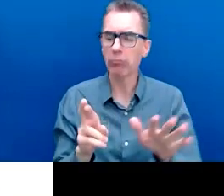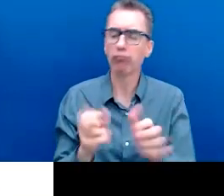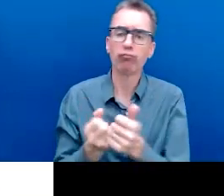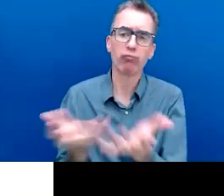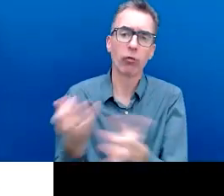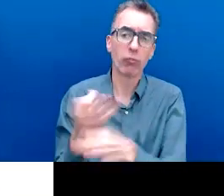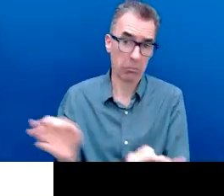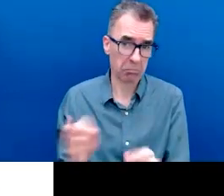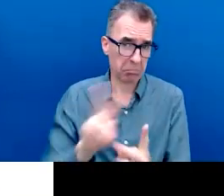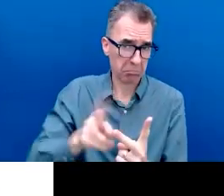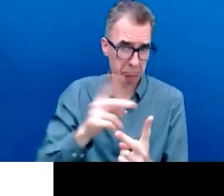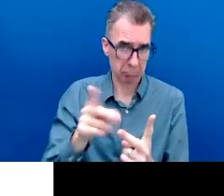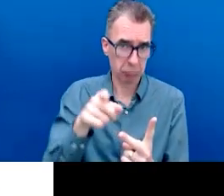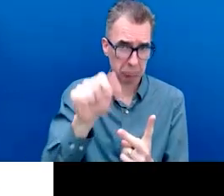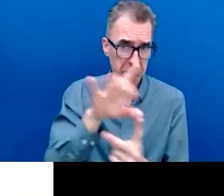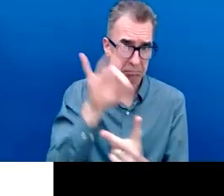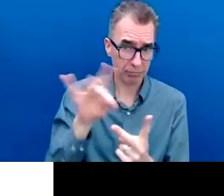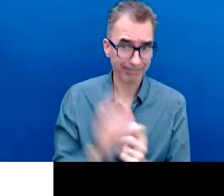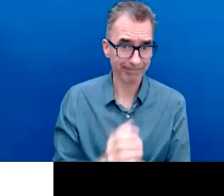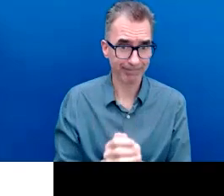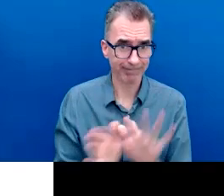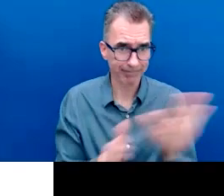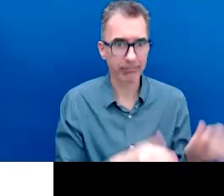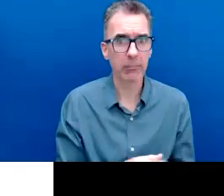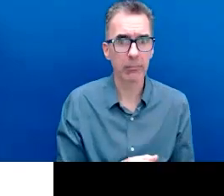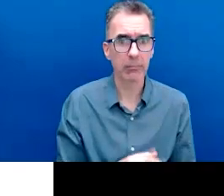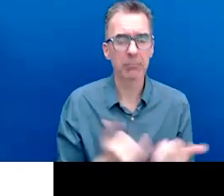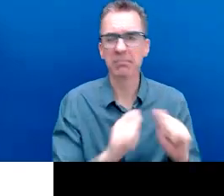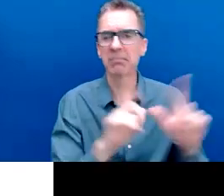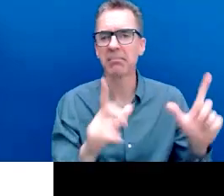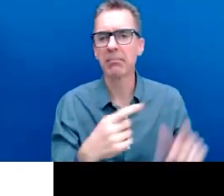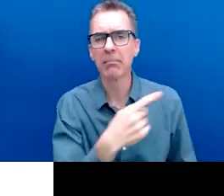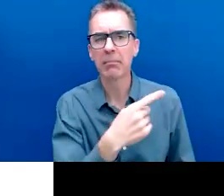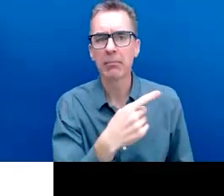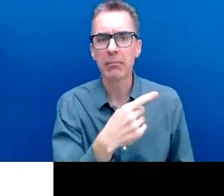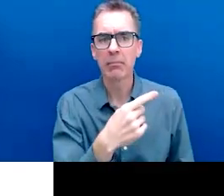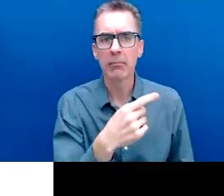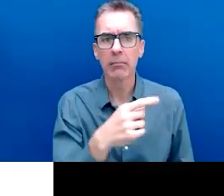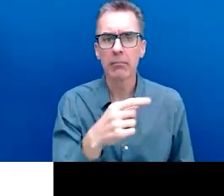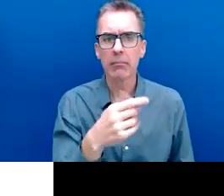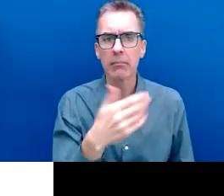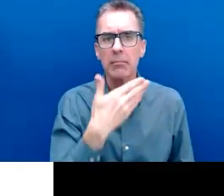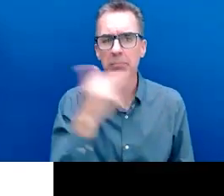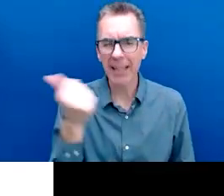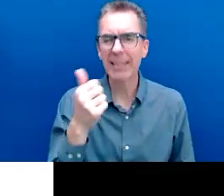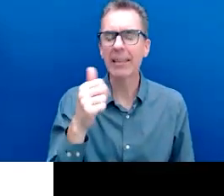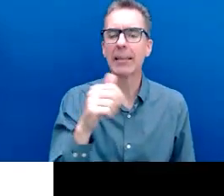Okay. So, why should we switch to ZTC/OER materials for our students?